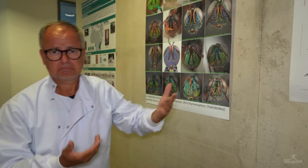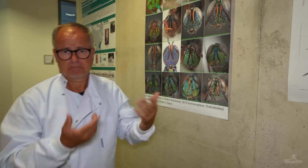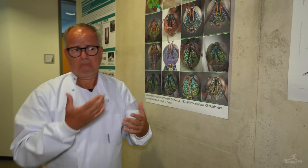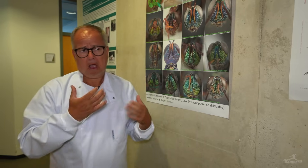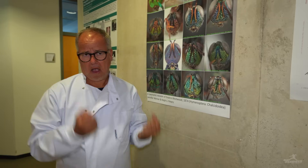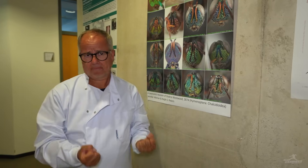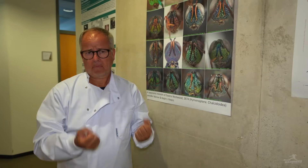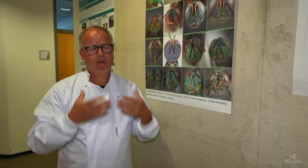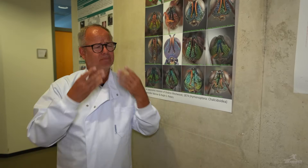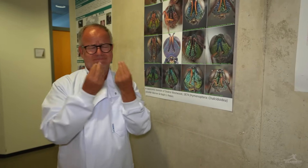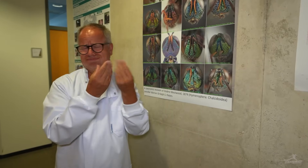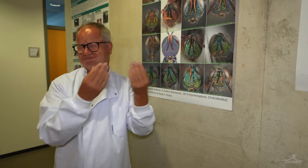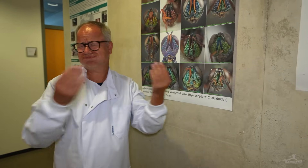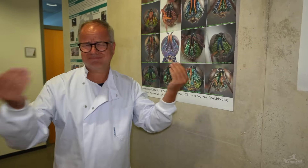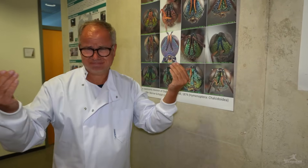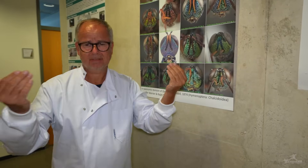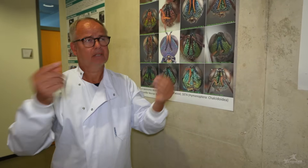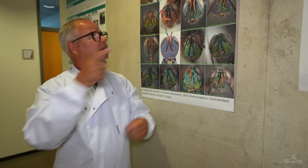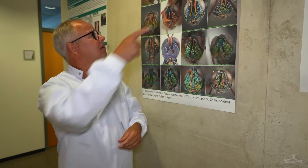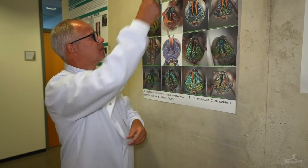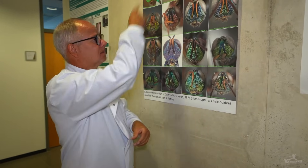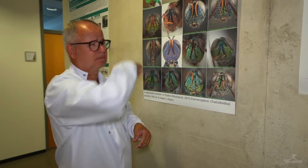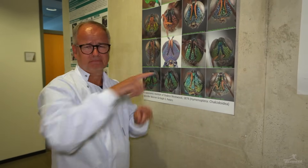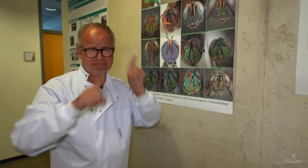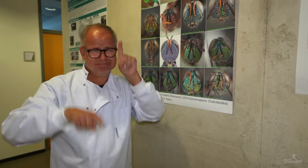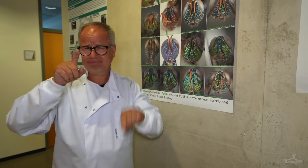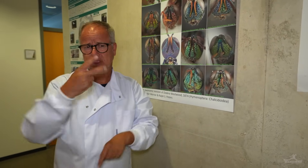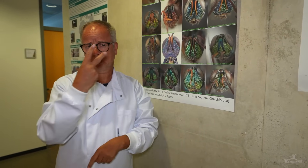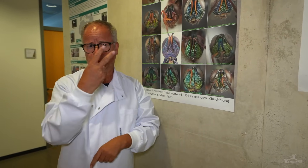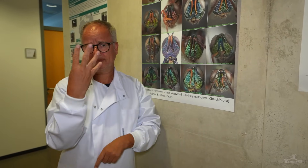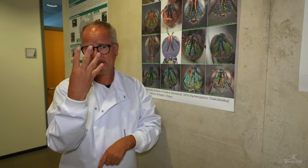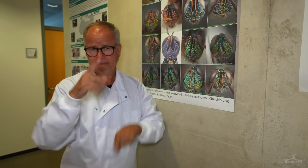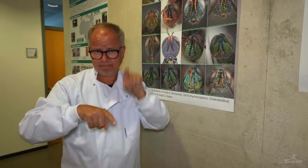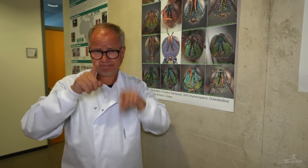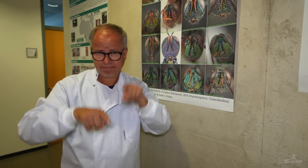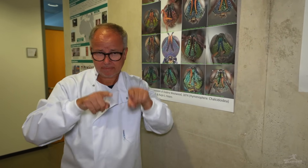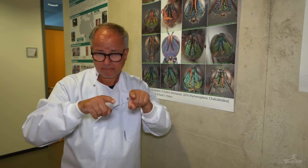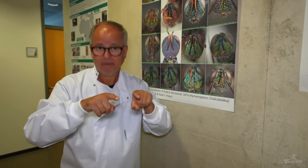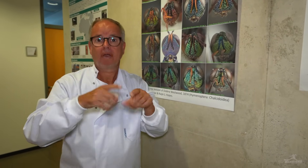This genus has 24 different species,